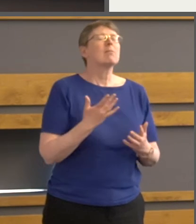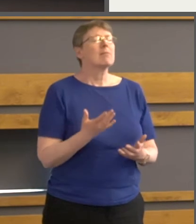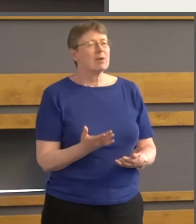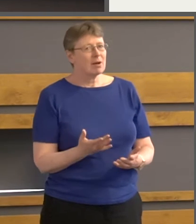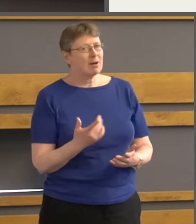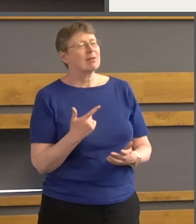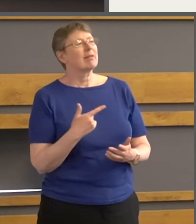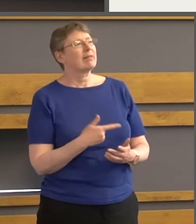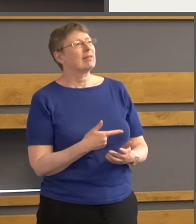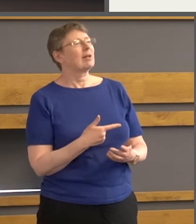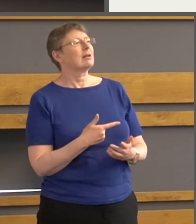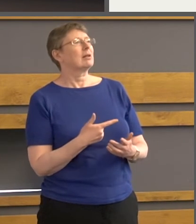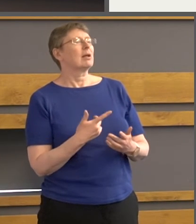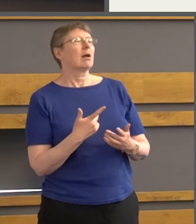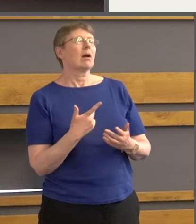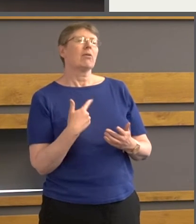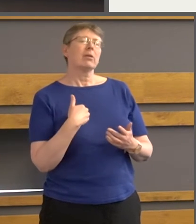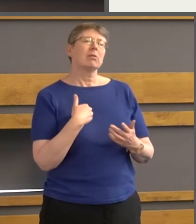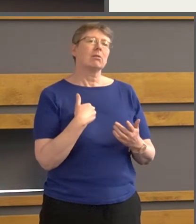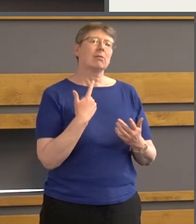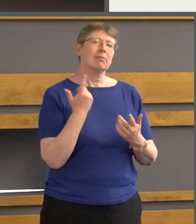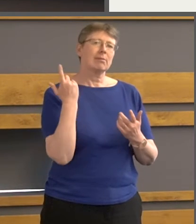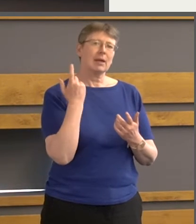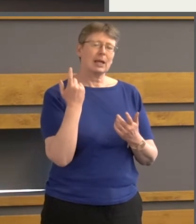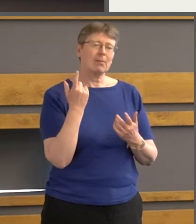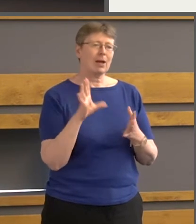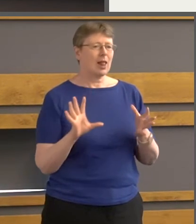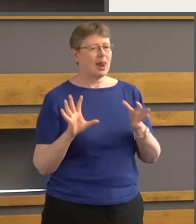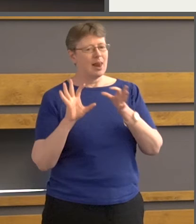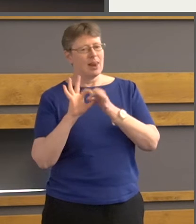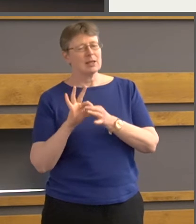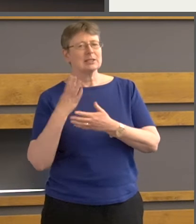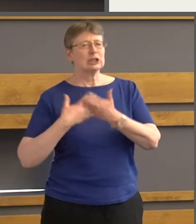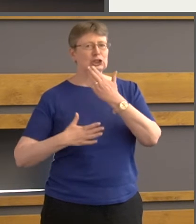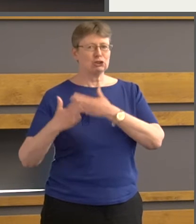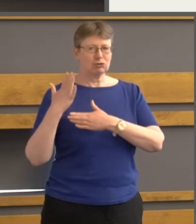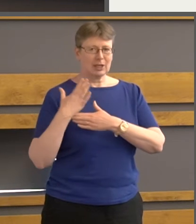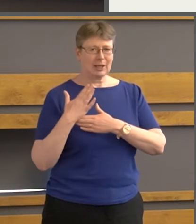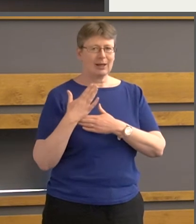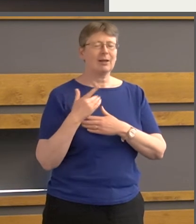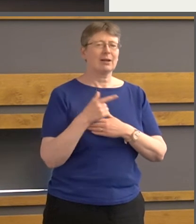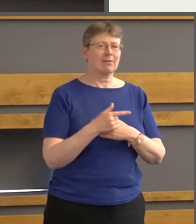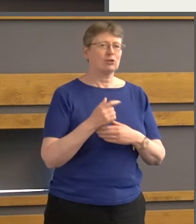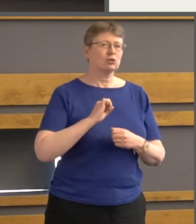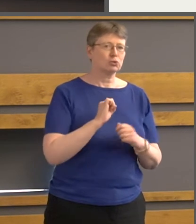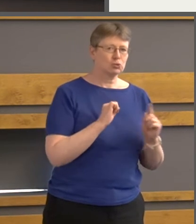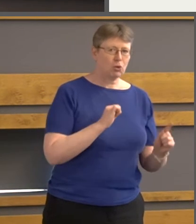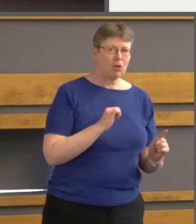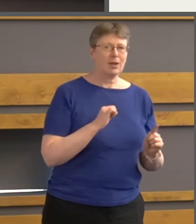in the Scottish Indian links of a shared history. But it began long ago because my grandfather